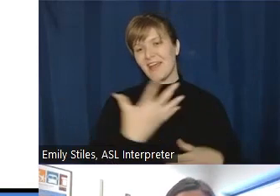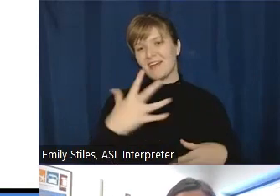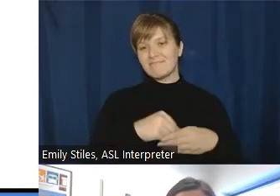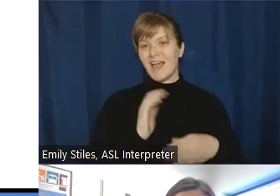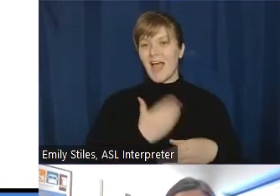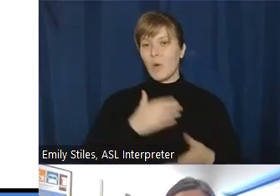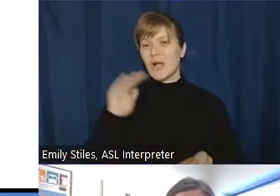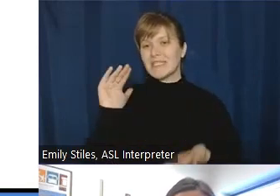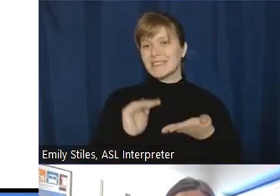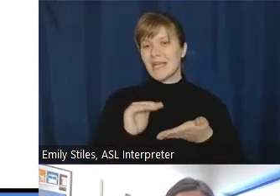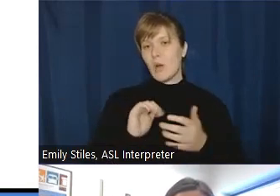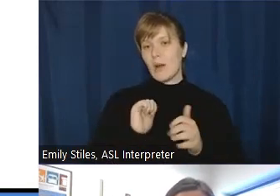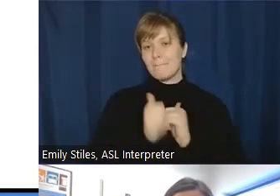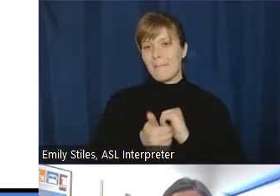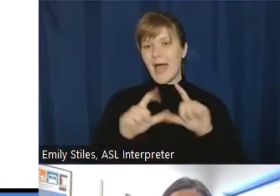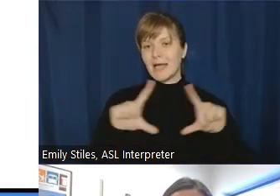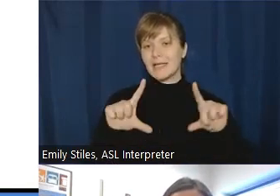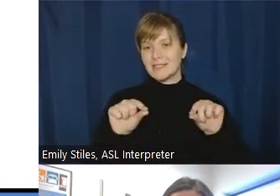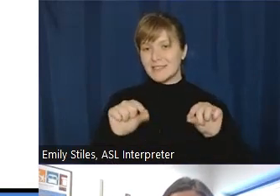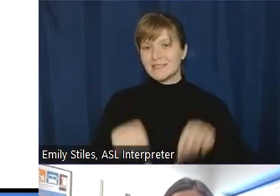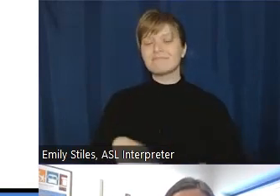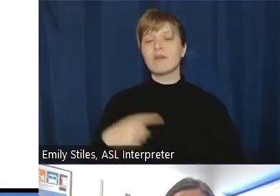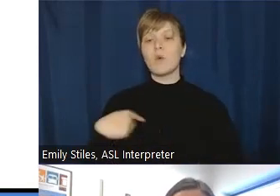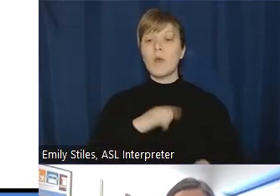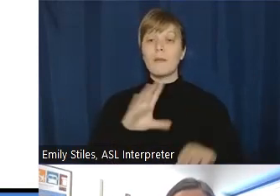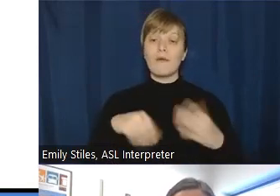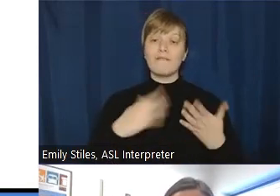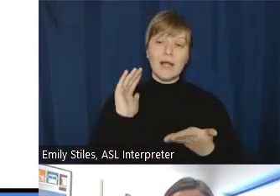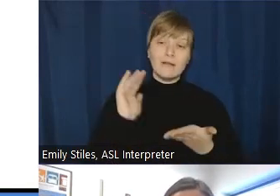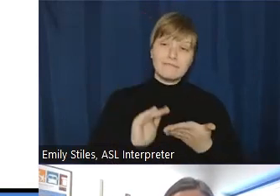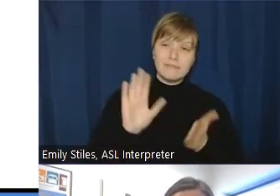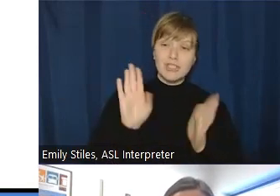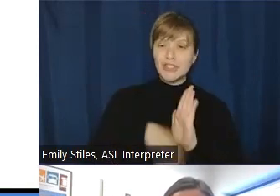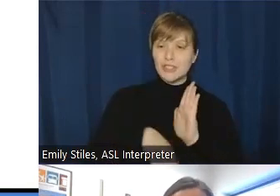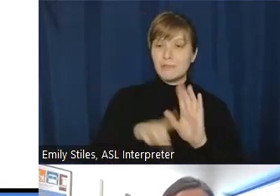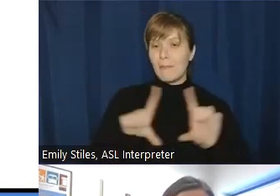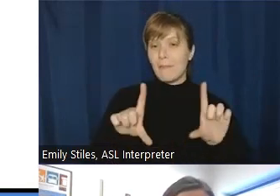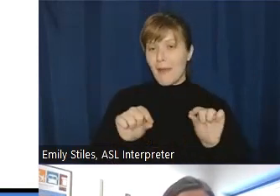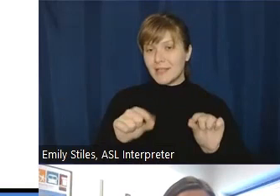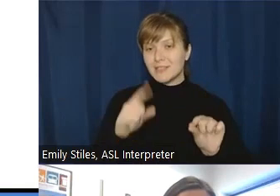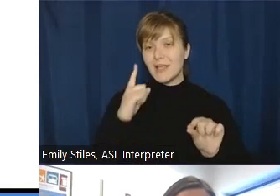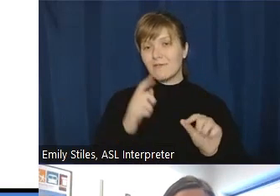where we provide discounted passes. We also donated two paratransit vehicles